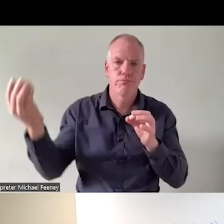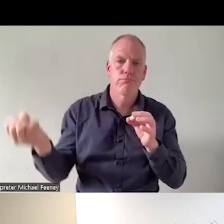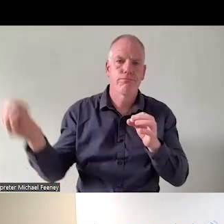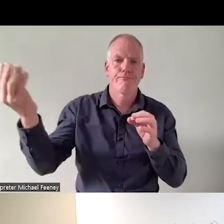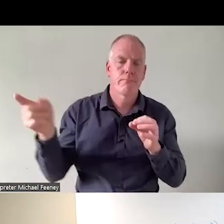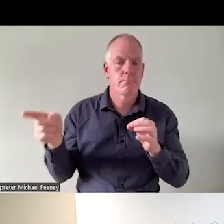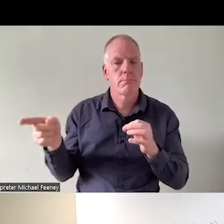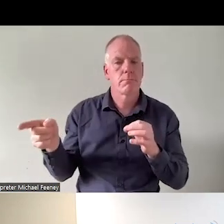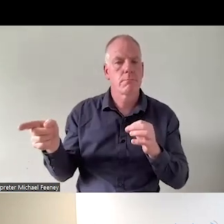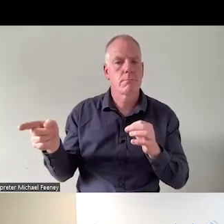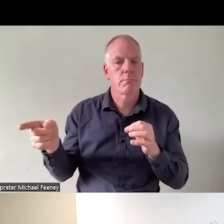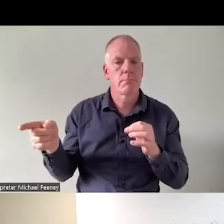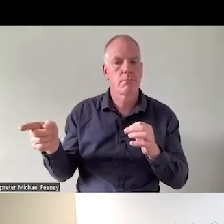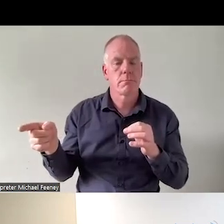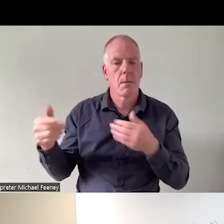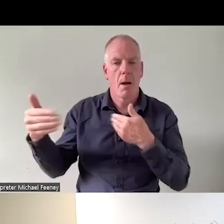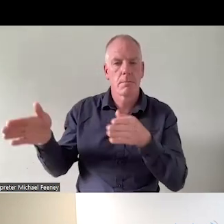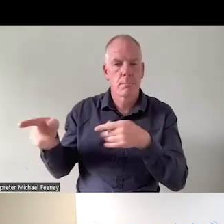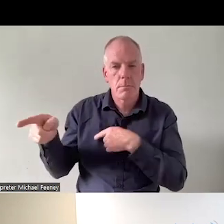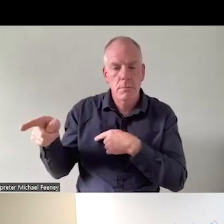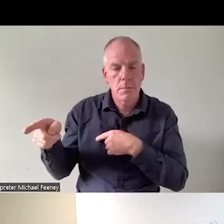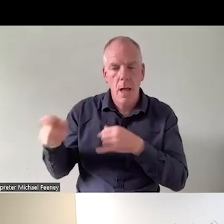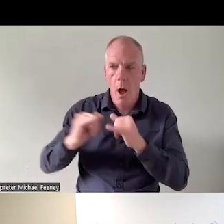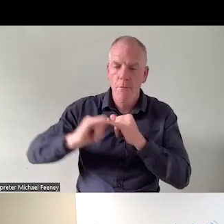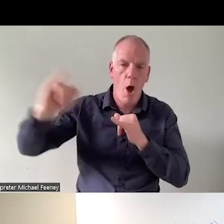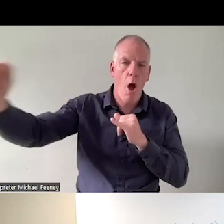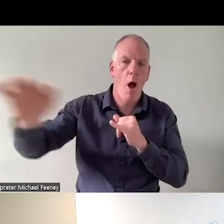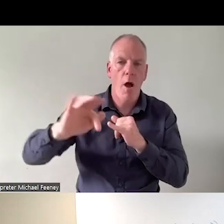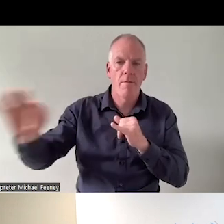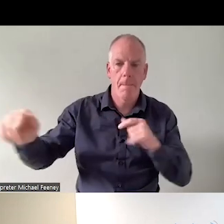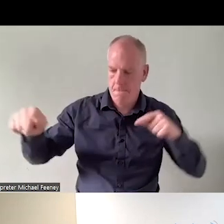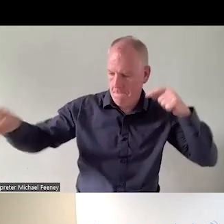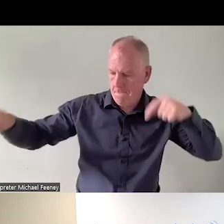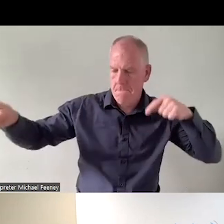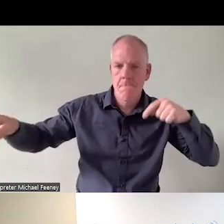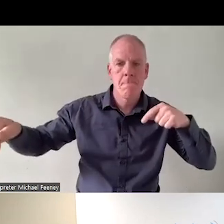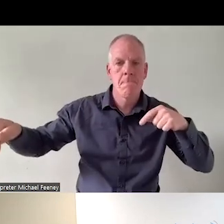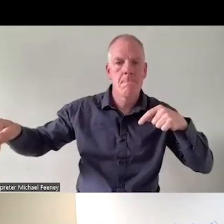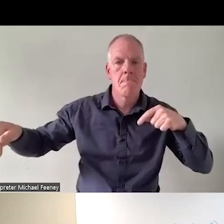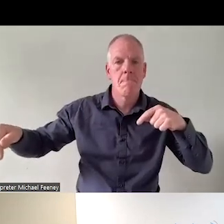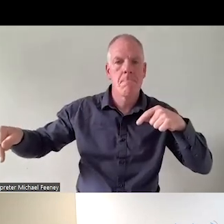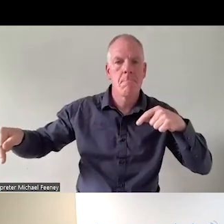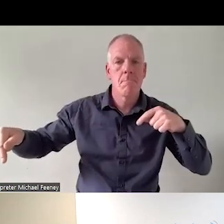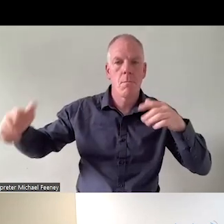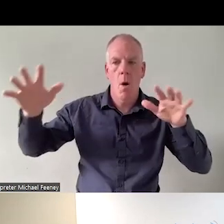You'll need to consider the distance from the describer to the listening audience members.